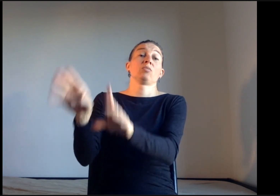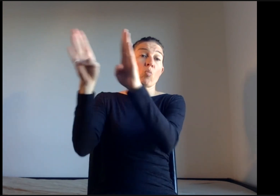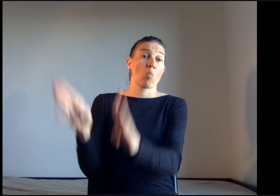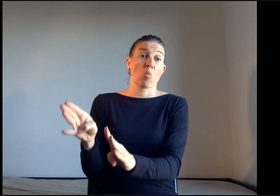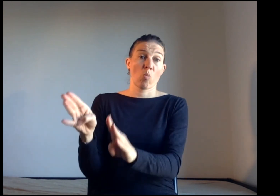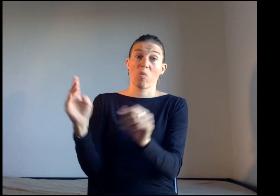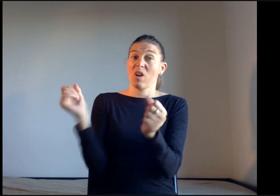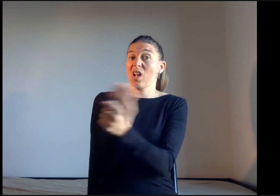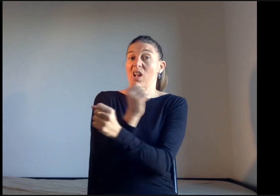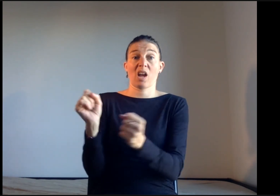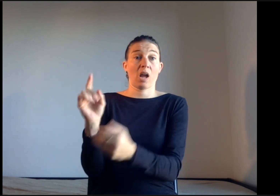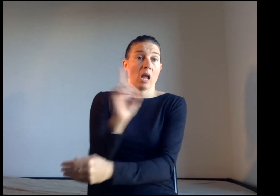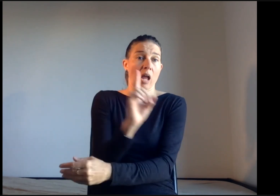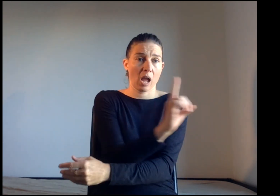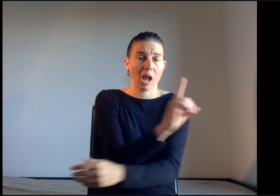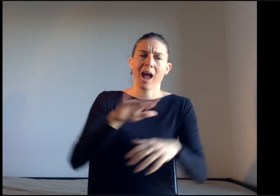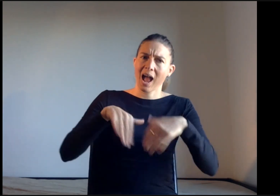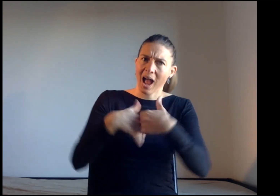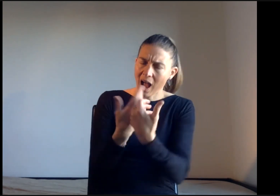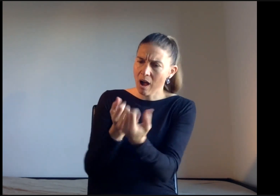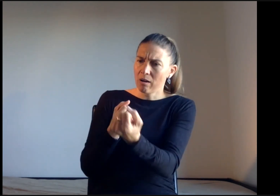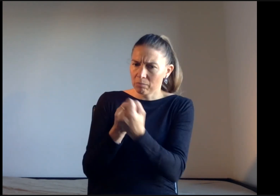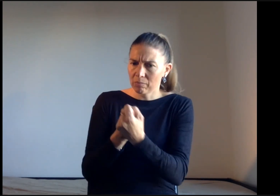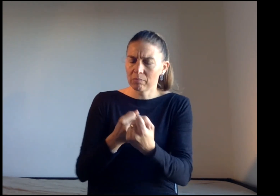So, I think I'll close here, thanks a lot.